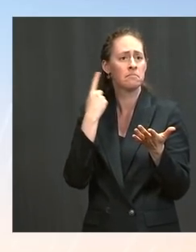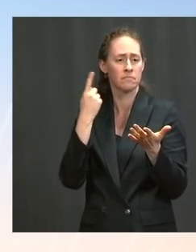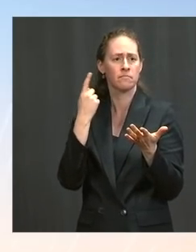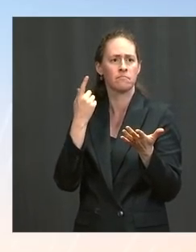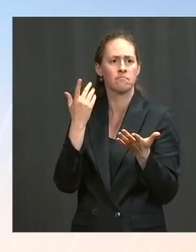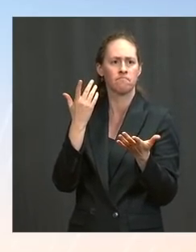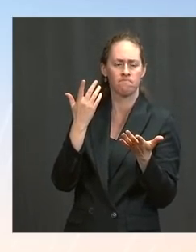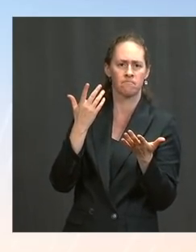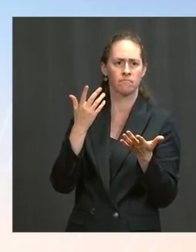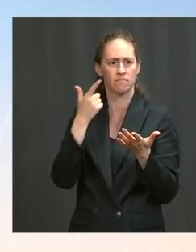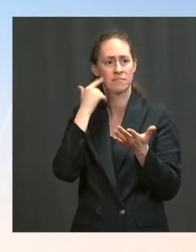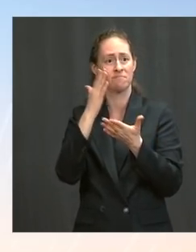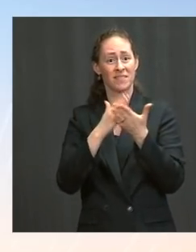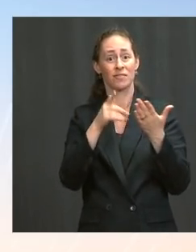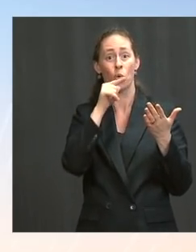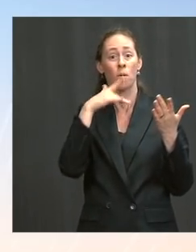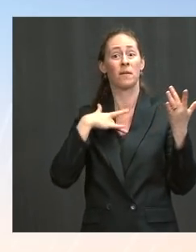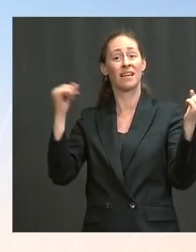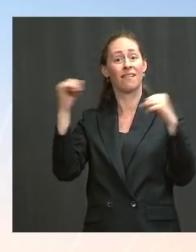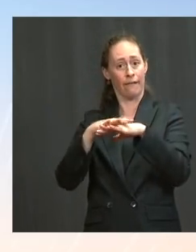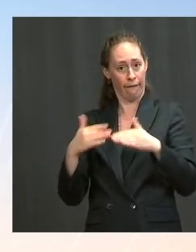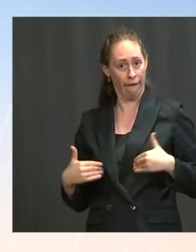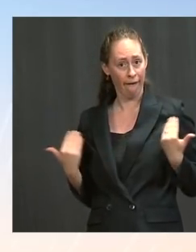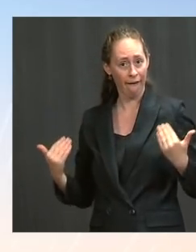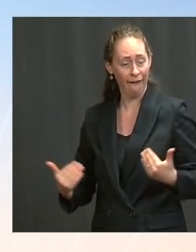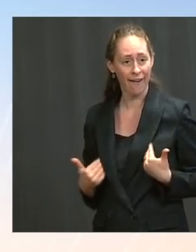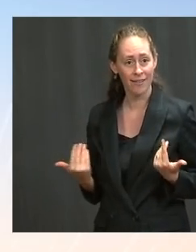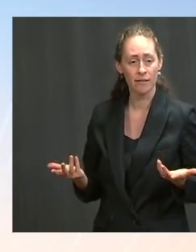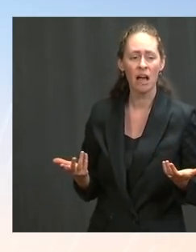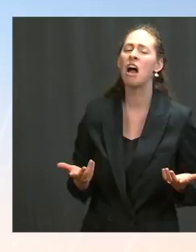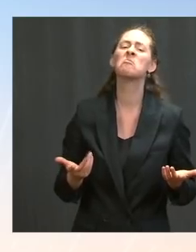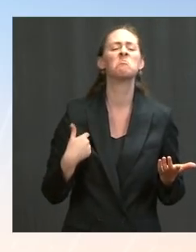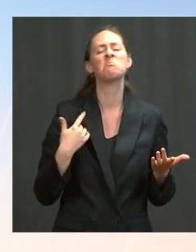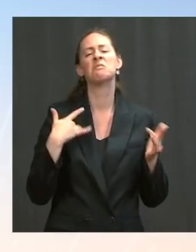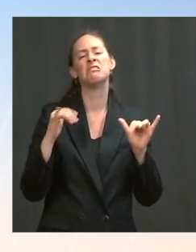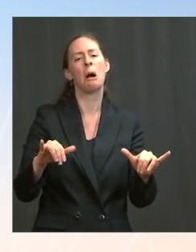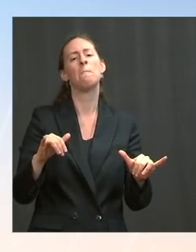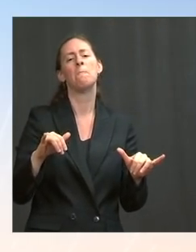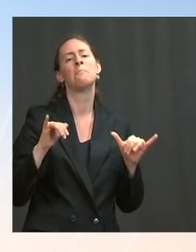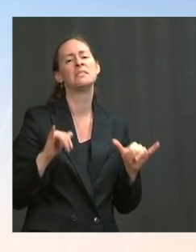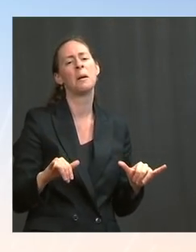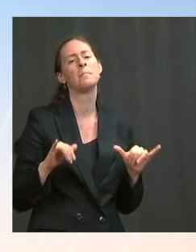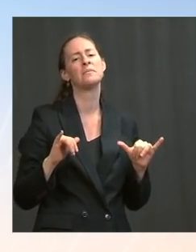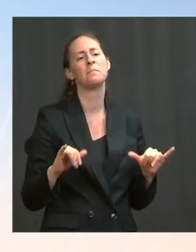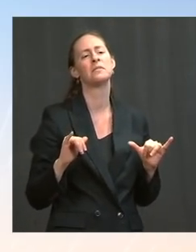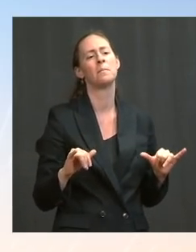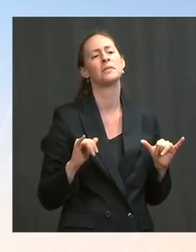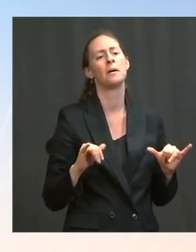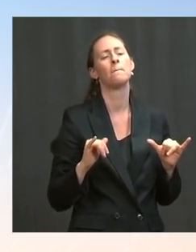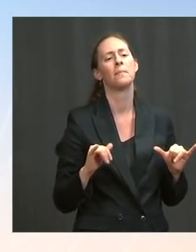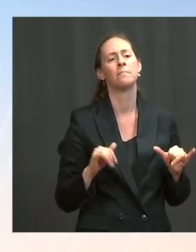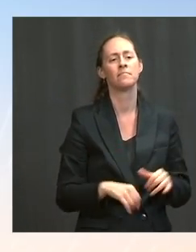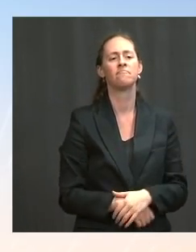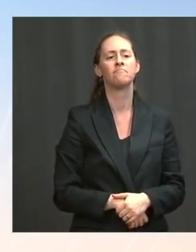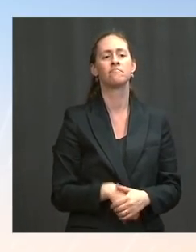Ms. Psaki: I don't anticipate, at this point, our plans changing. We, of course, are always driven by the advice of our health and medical experts.